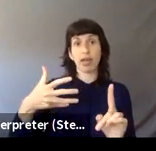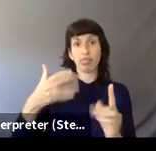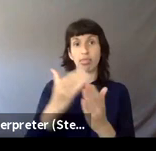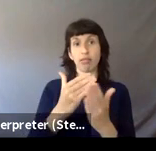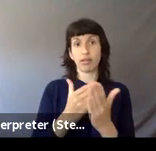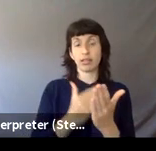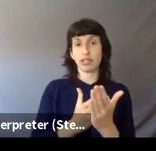Andrew kind of covered this I think on Day One. But, uh, within your Team, when you create a Team, under the class notebook, if you could expand that folder list.